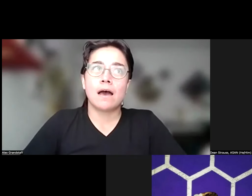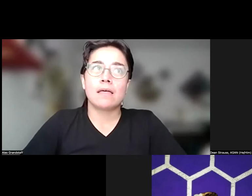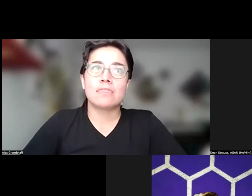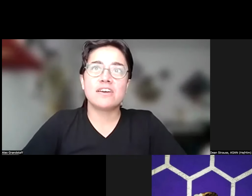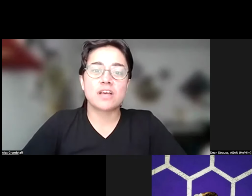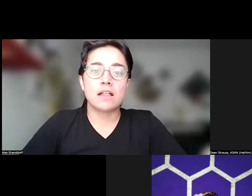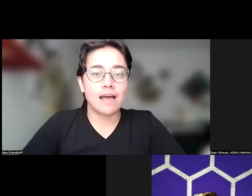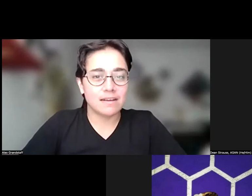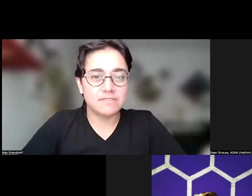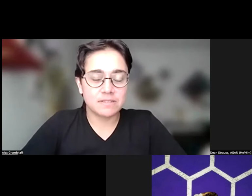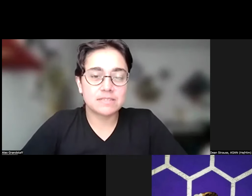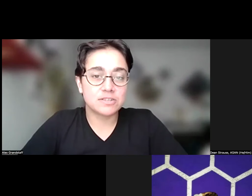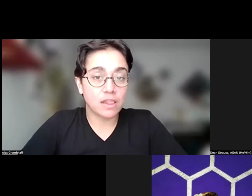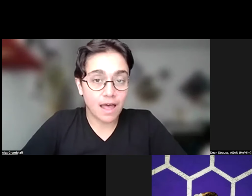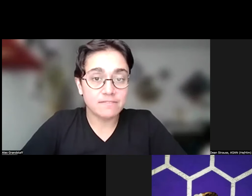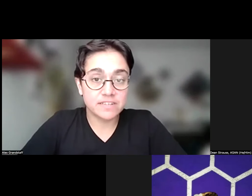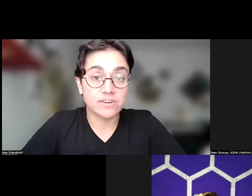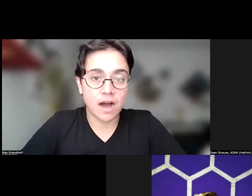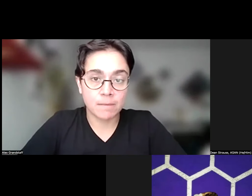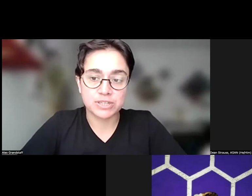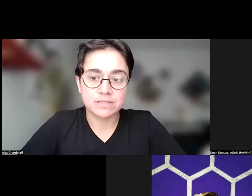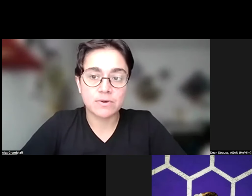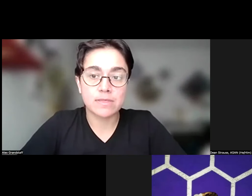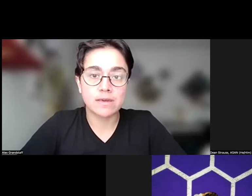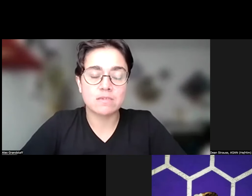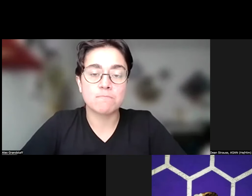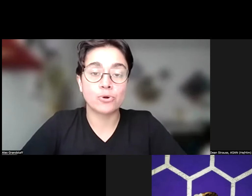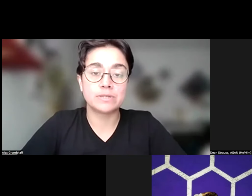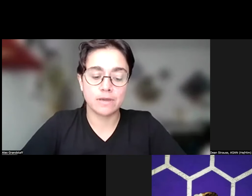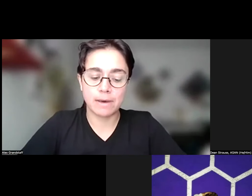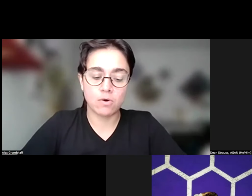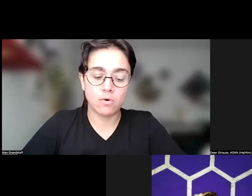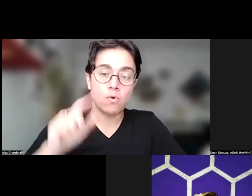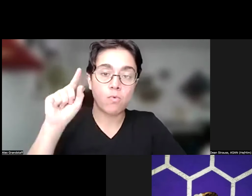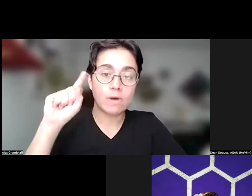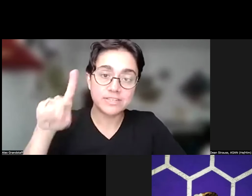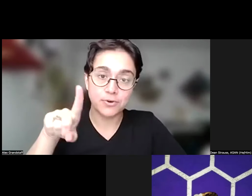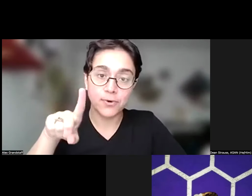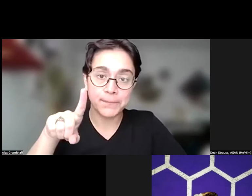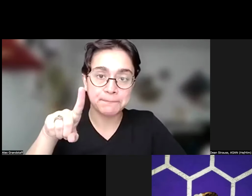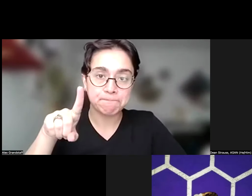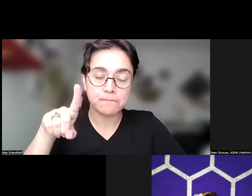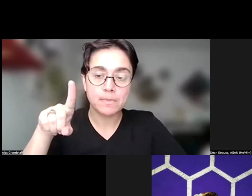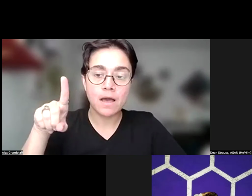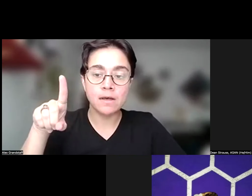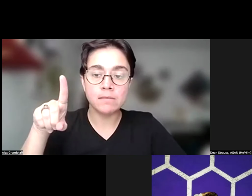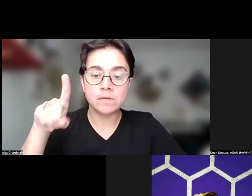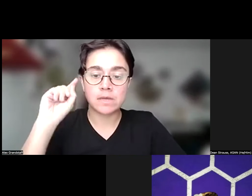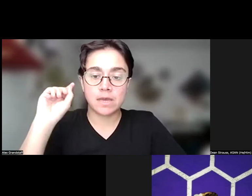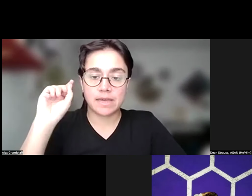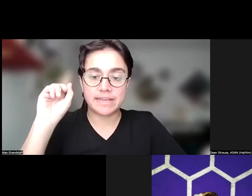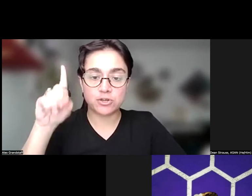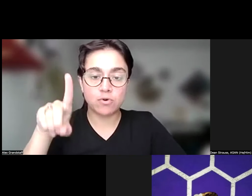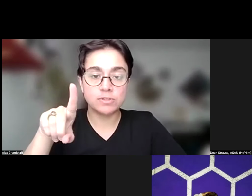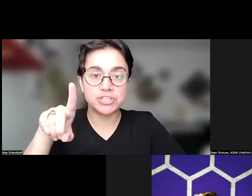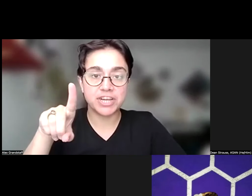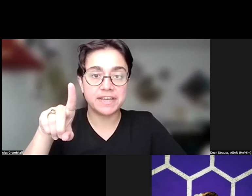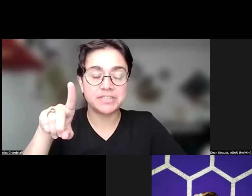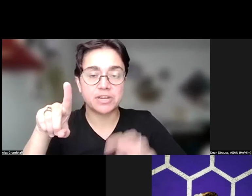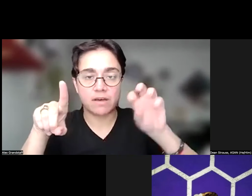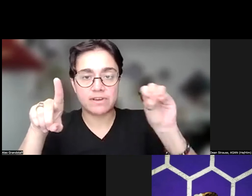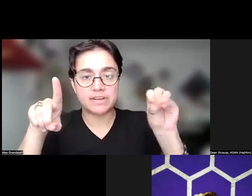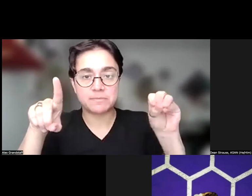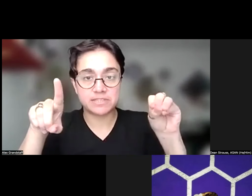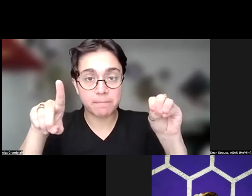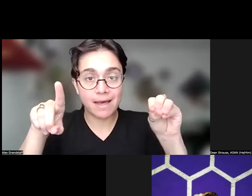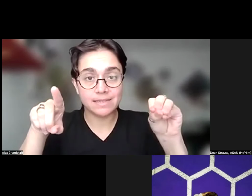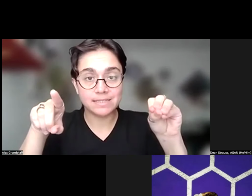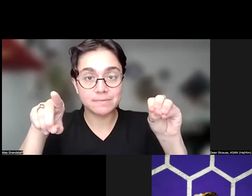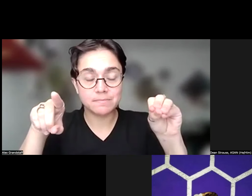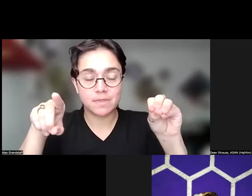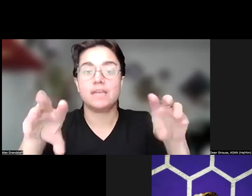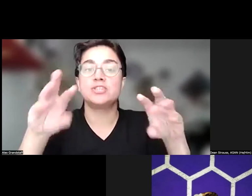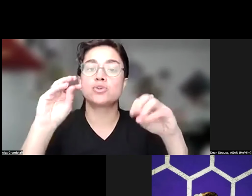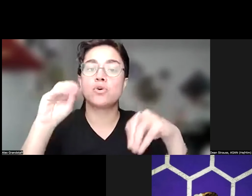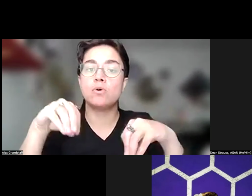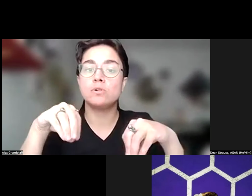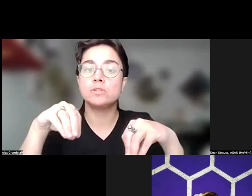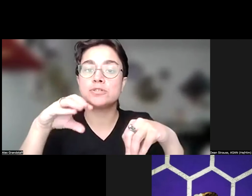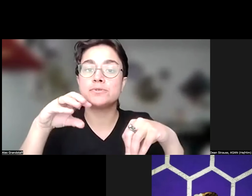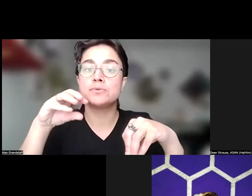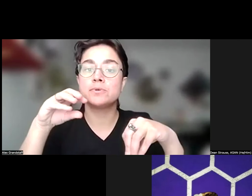There is a lot of different options. It is important to think about what is